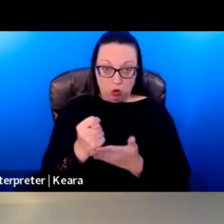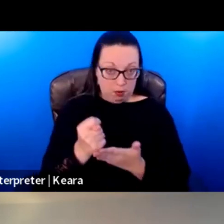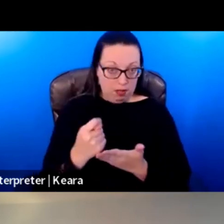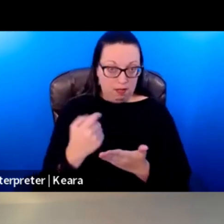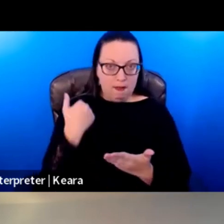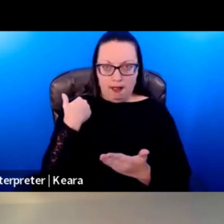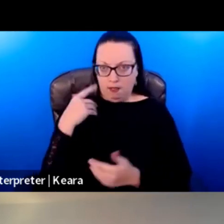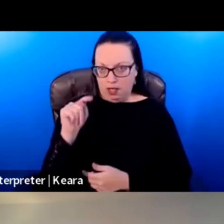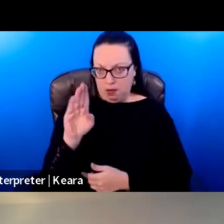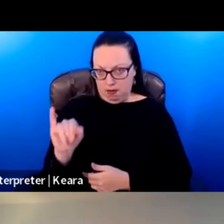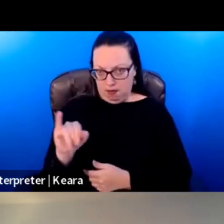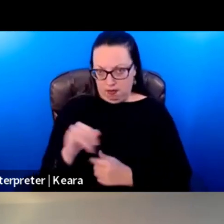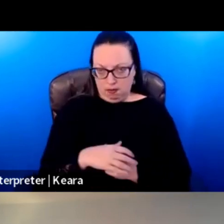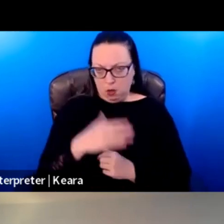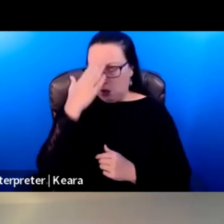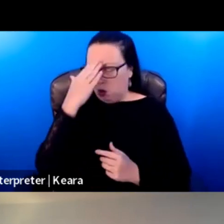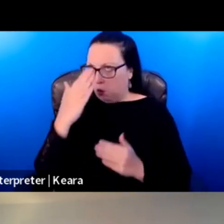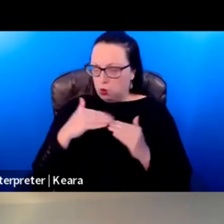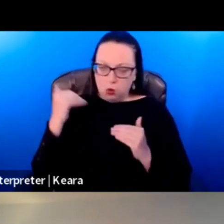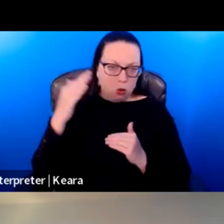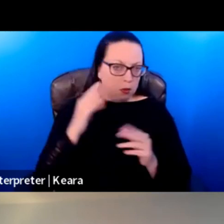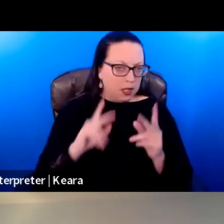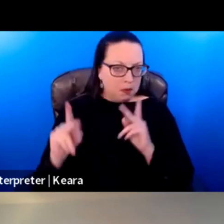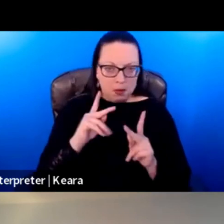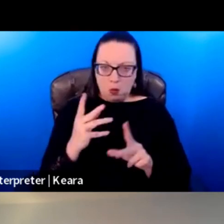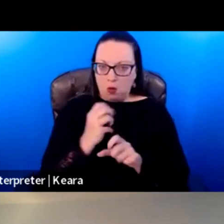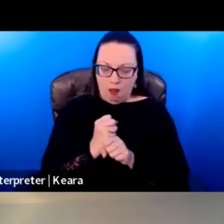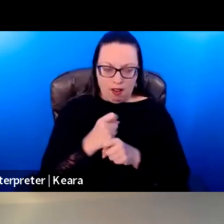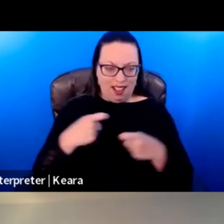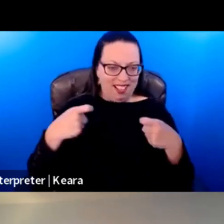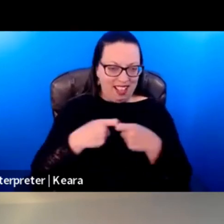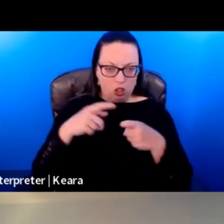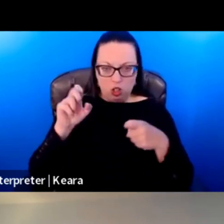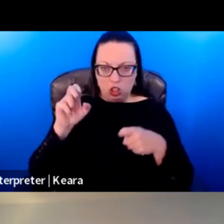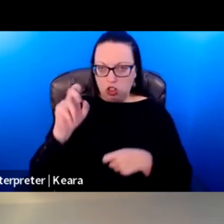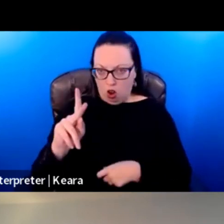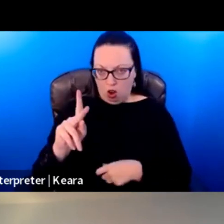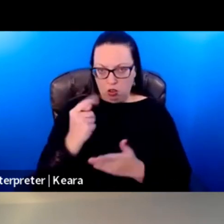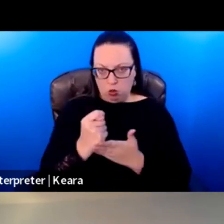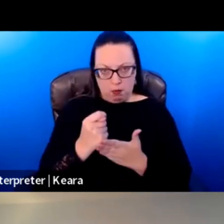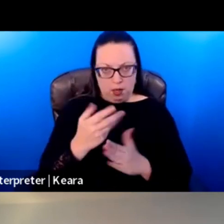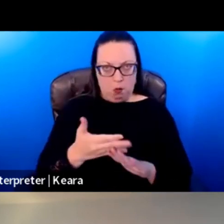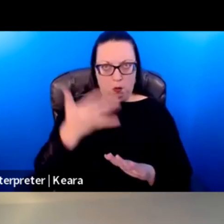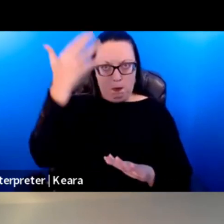that there was way too many people receiving electroshock treatment back in the day in the mental health community. And so